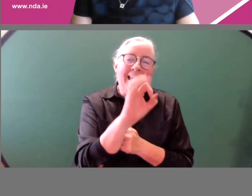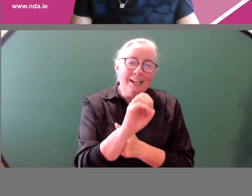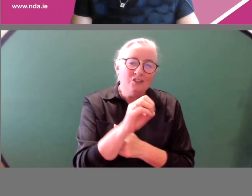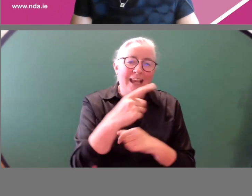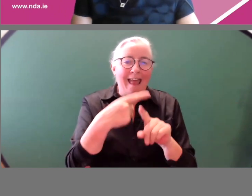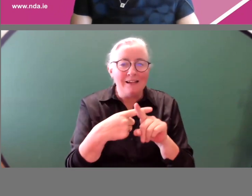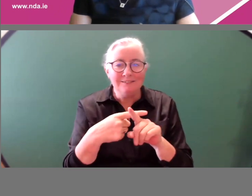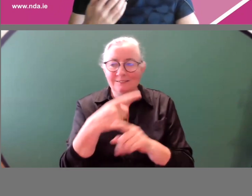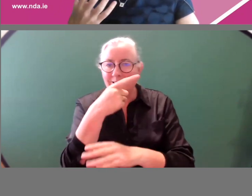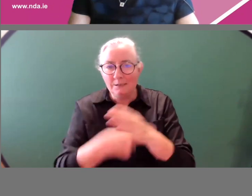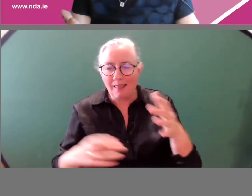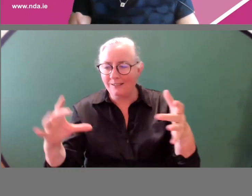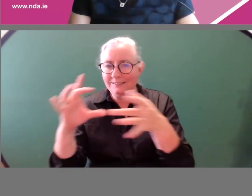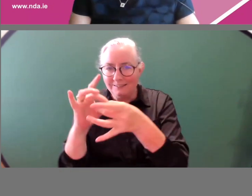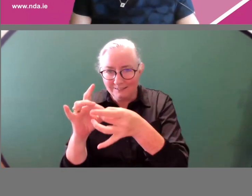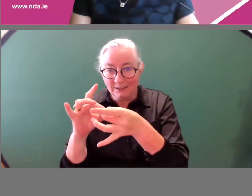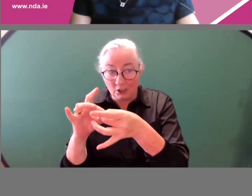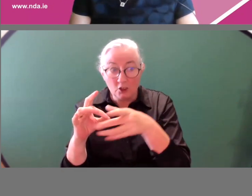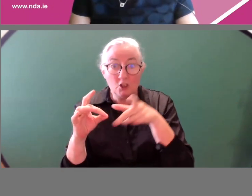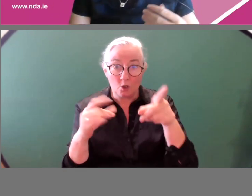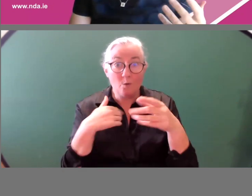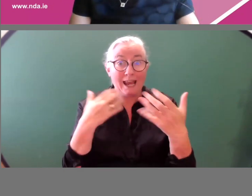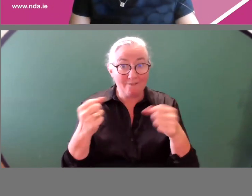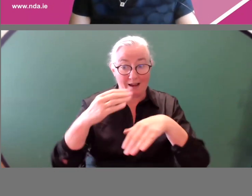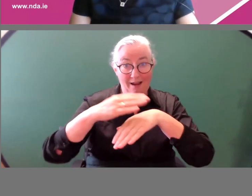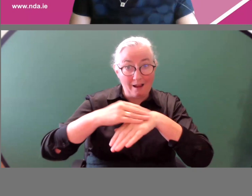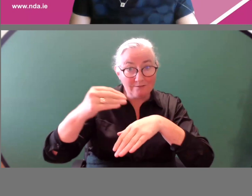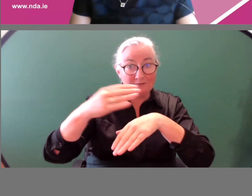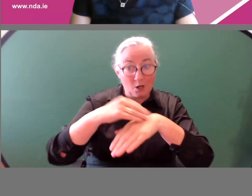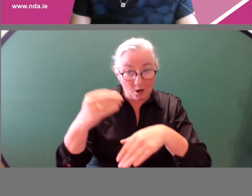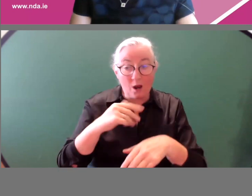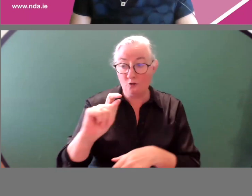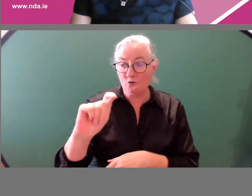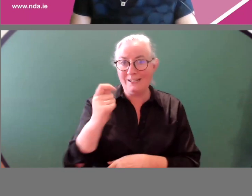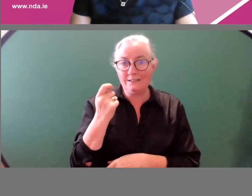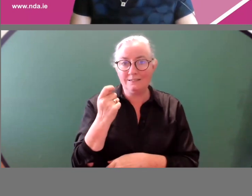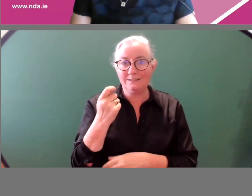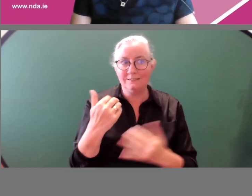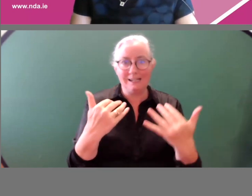to be aware of is the aging population and again we have very recent data in relation to that. So